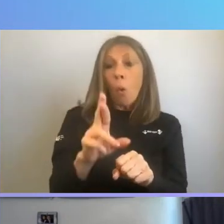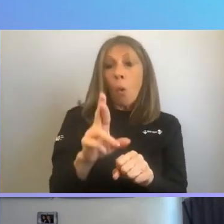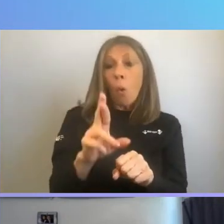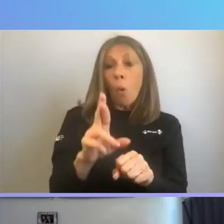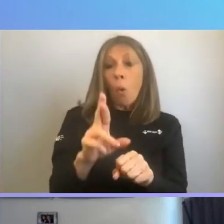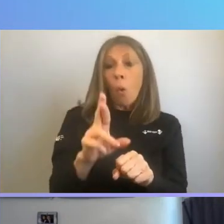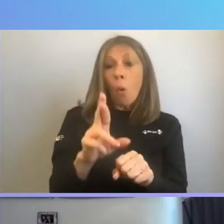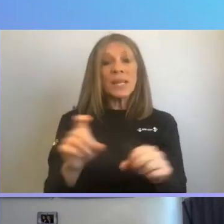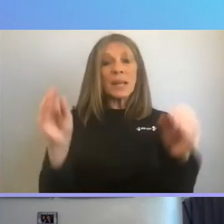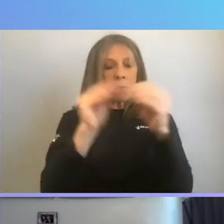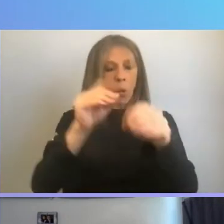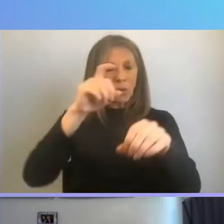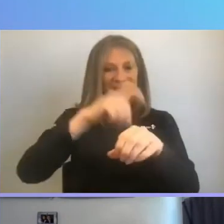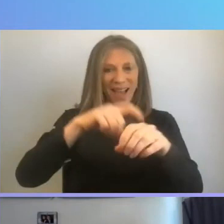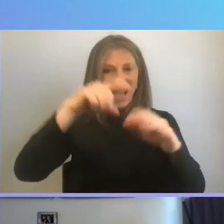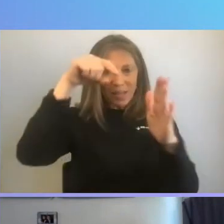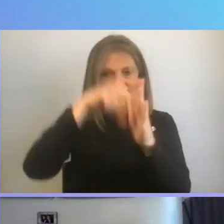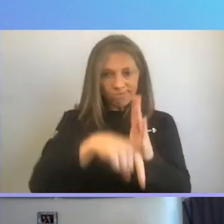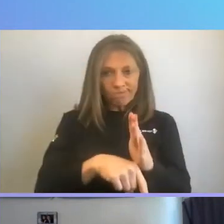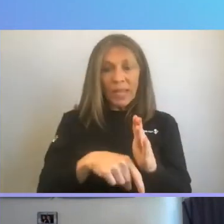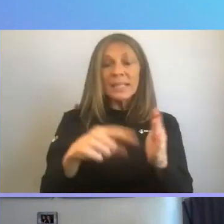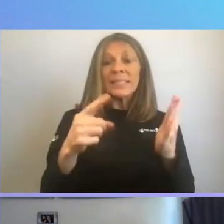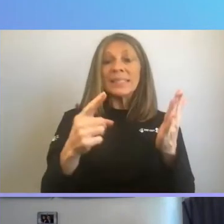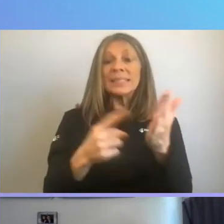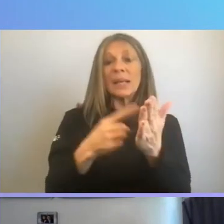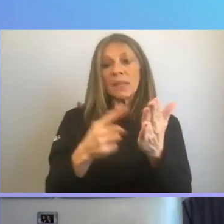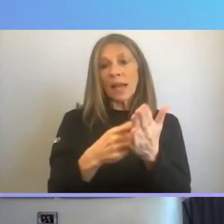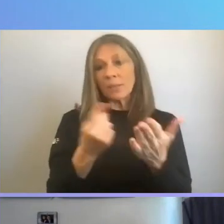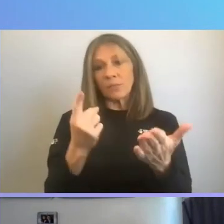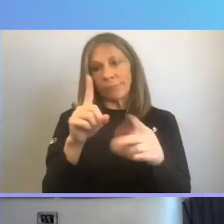more time. And sometimes that is at a premium. So with the right